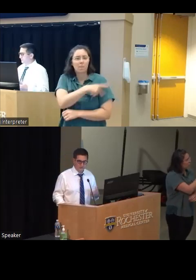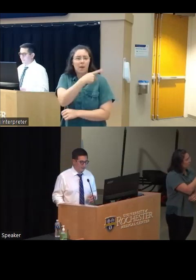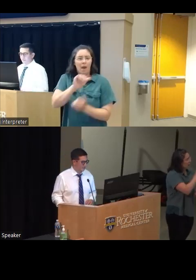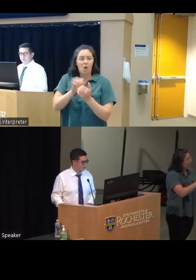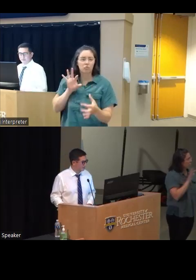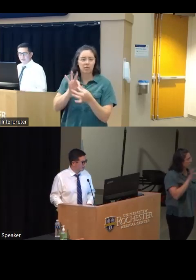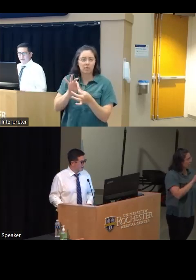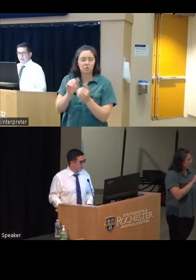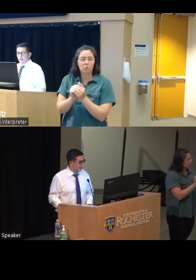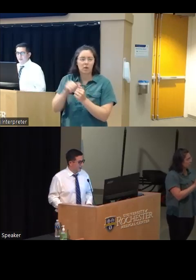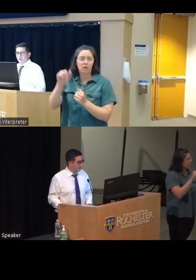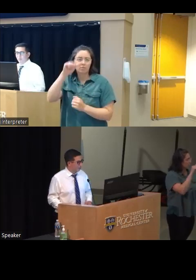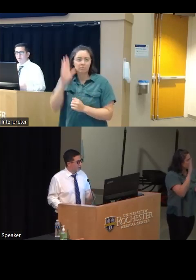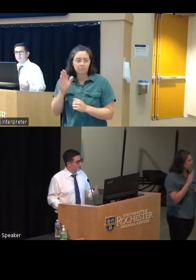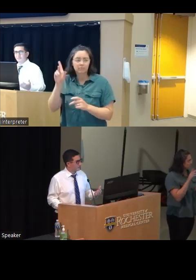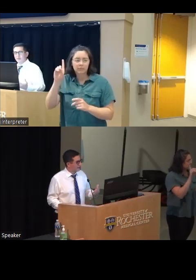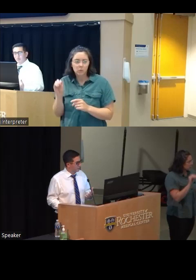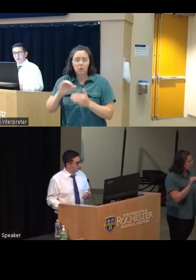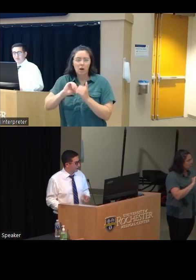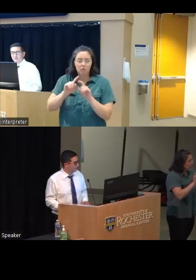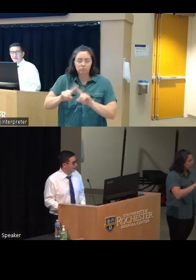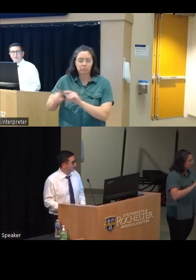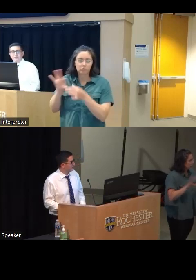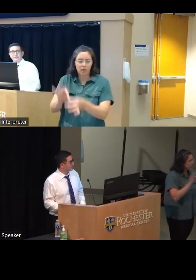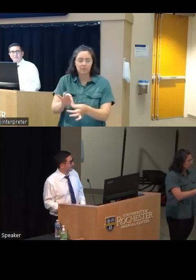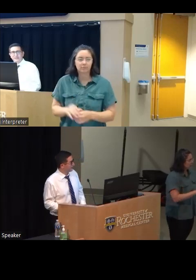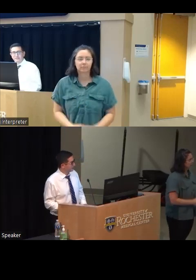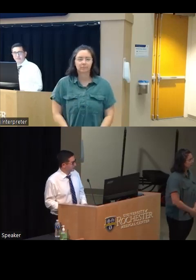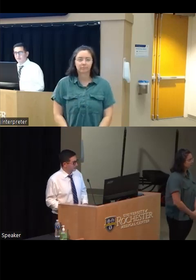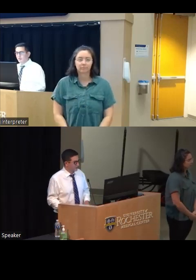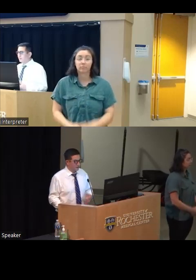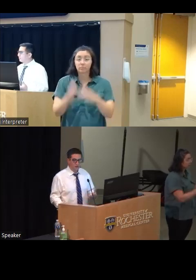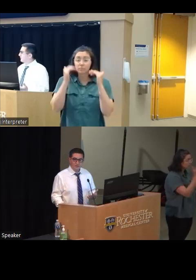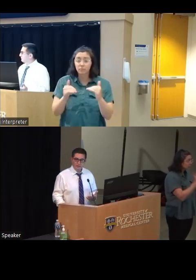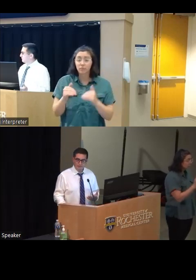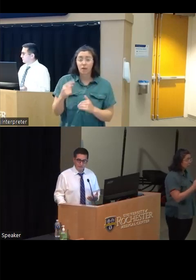hallucinations and you know what does a medical or ophthalmological examination look like for